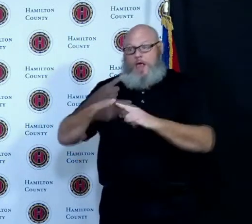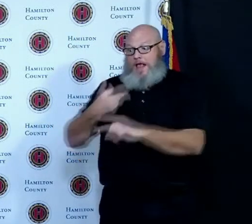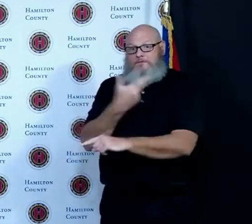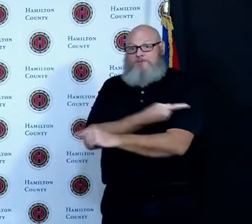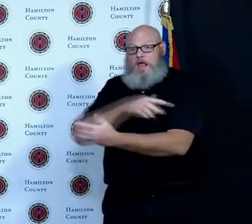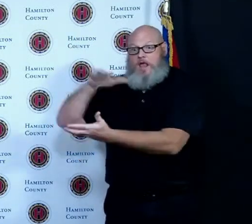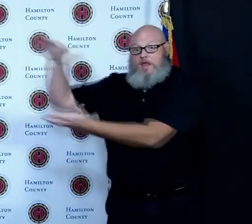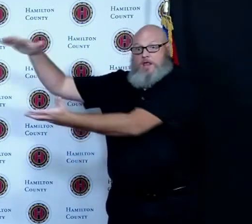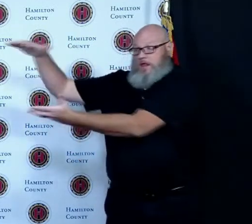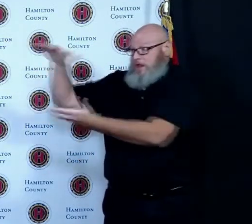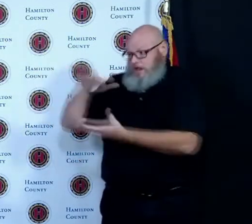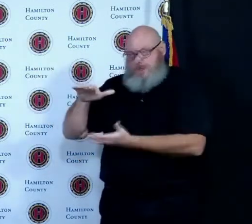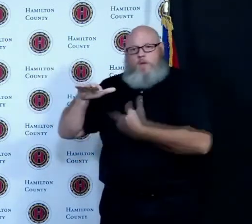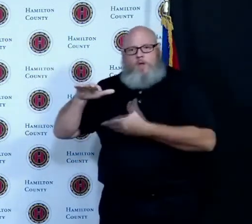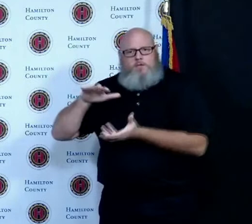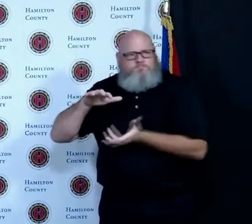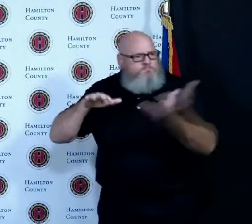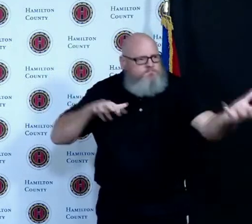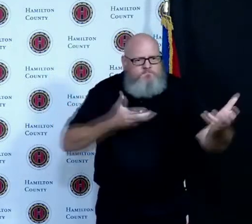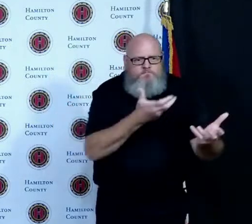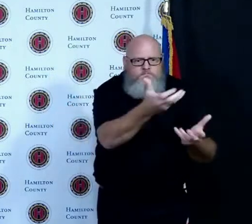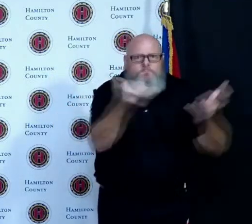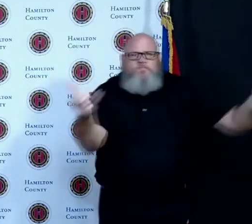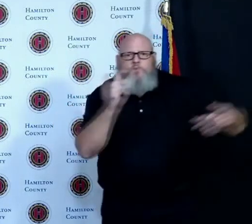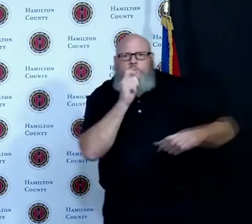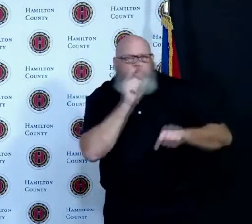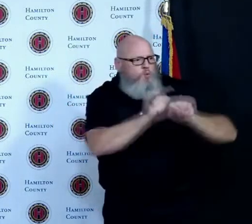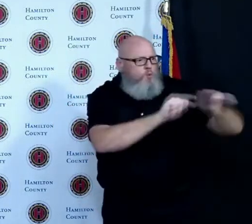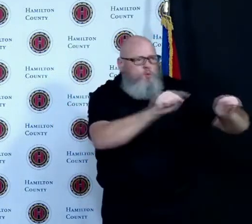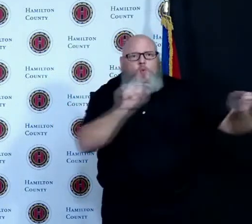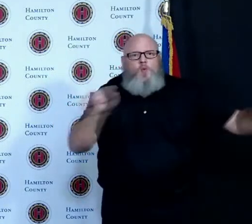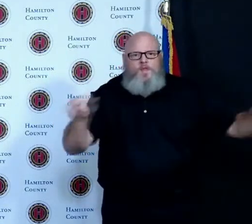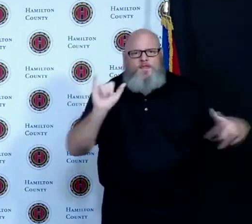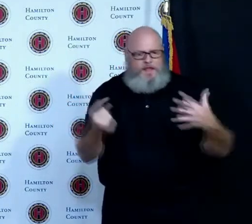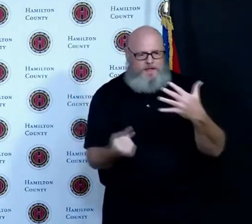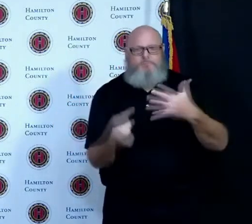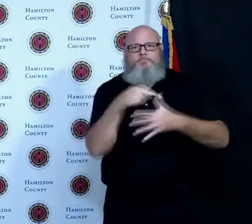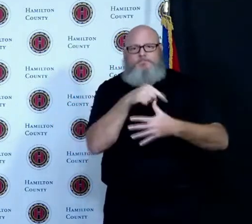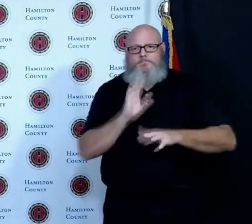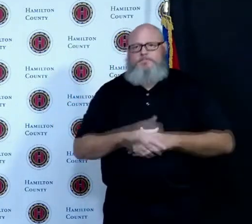right now we're getting public health is getting county Public Health is getting 500 doses